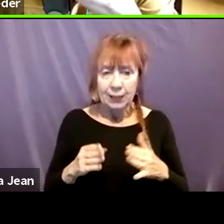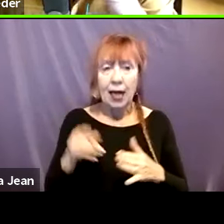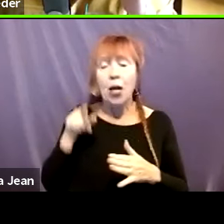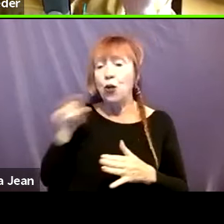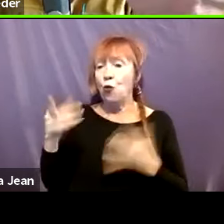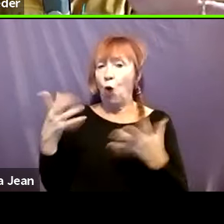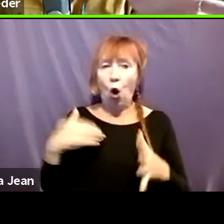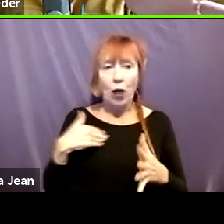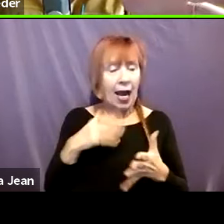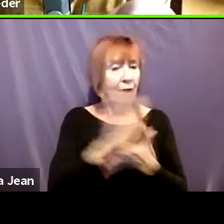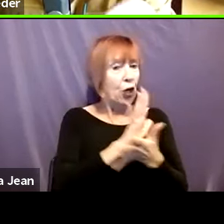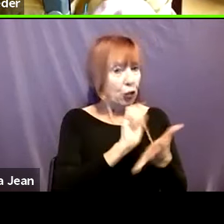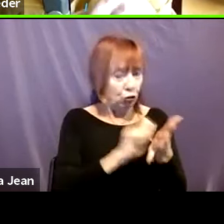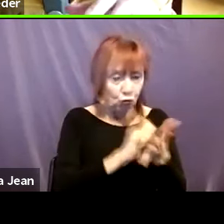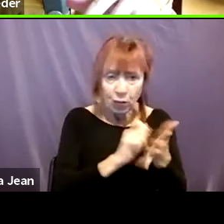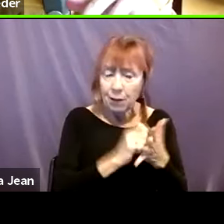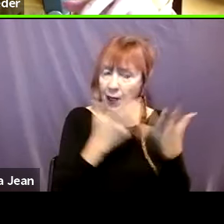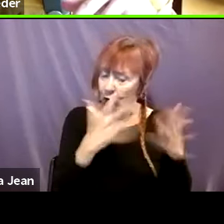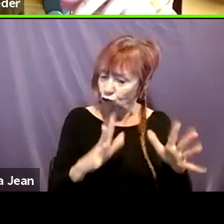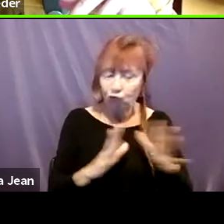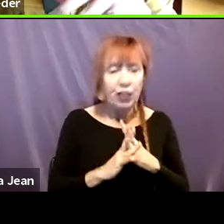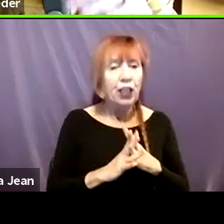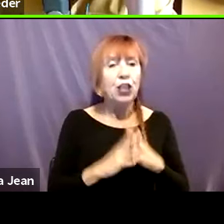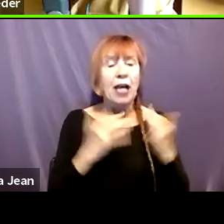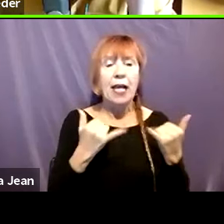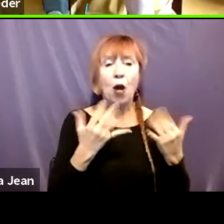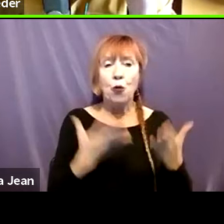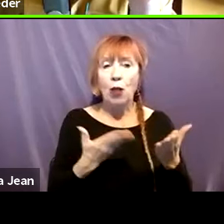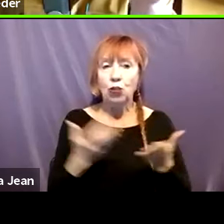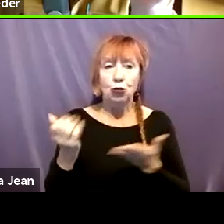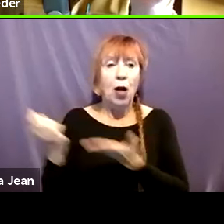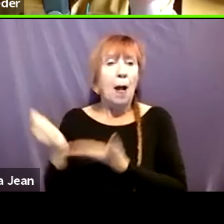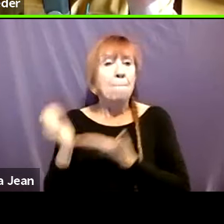Everybody has to start somewhere. So let's start at the very beginning.